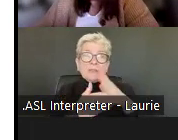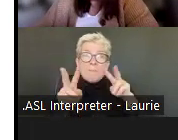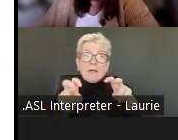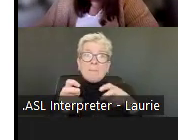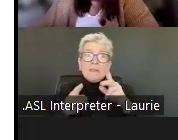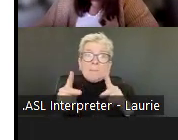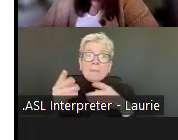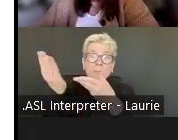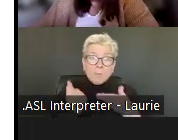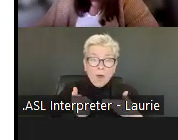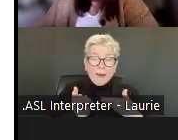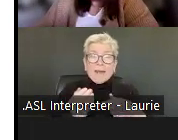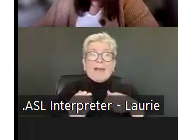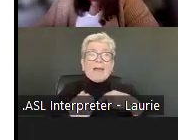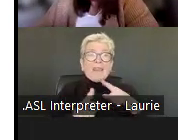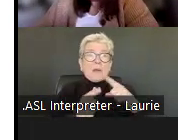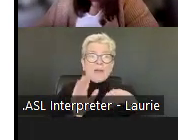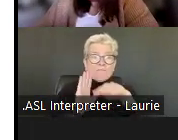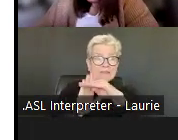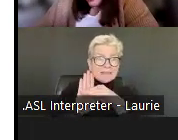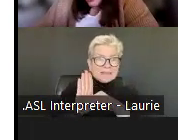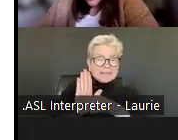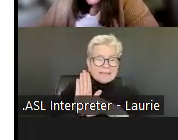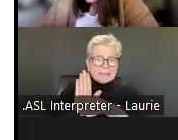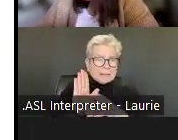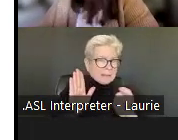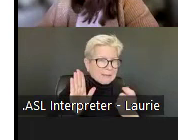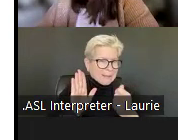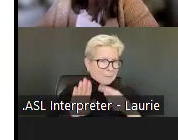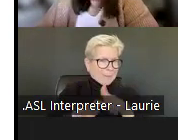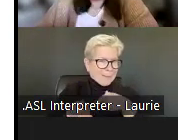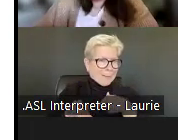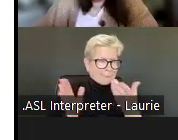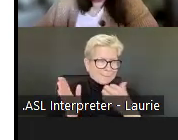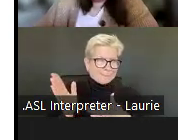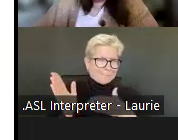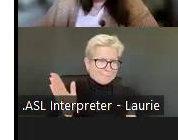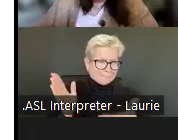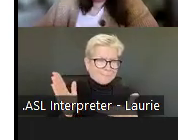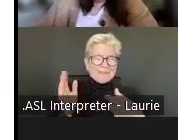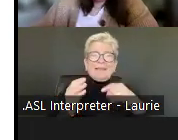this list that is kind of long honestly, and we have to narrow it down to our 10